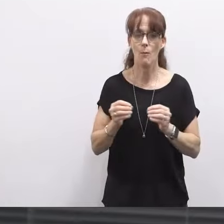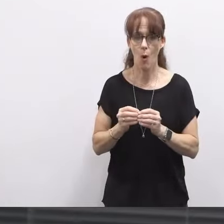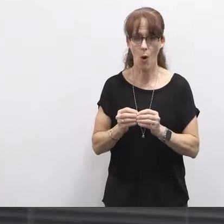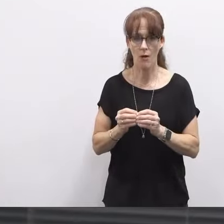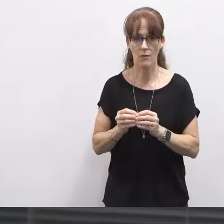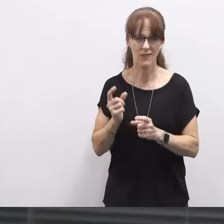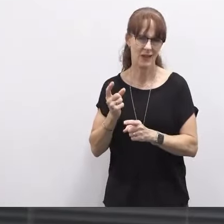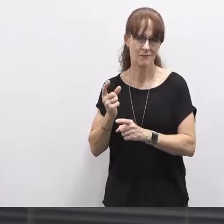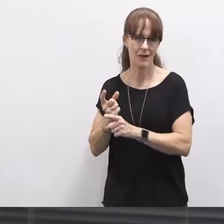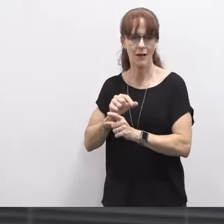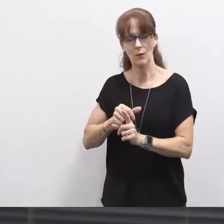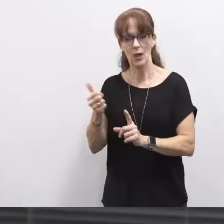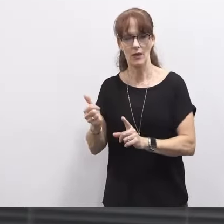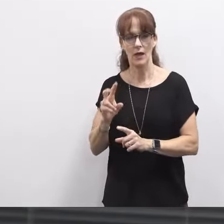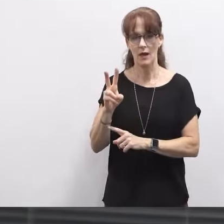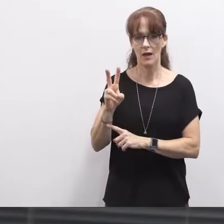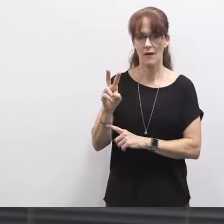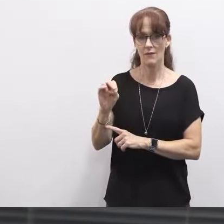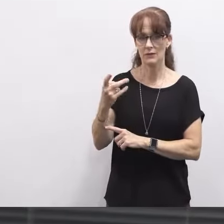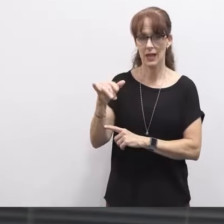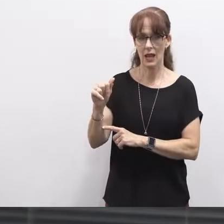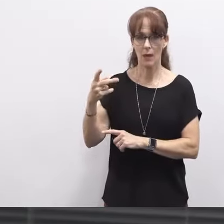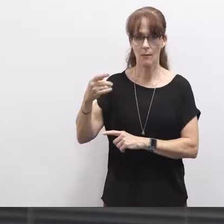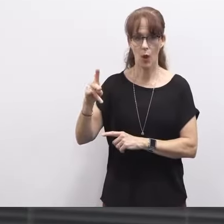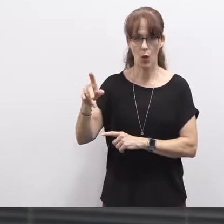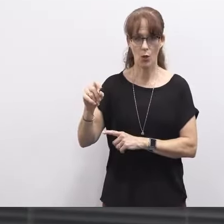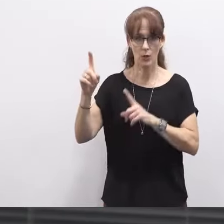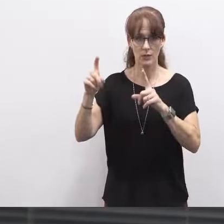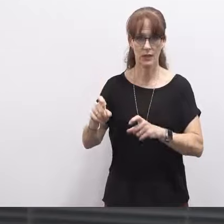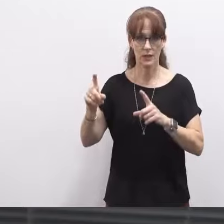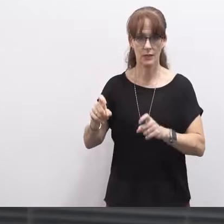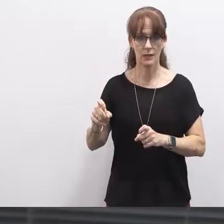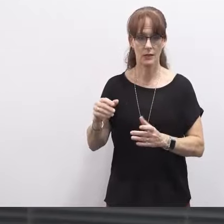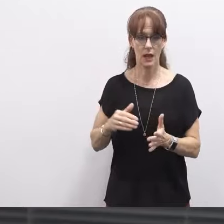The varicella and the polio shots were tested over on a million children